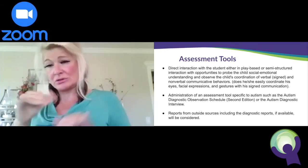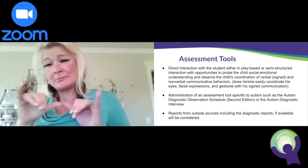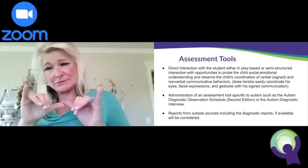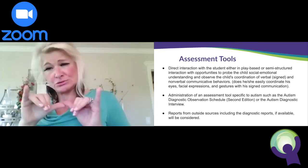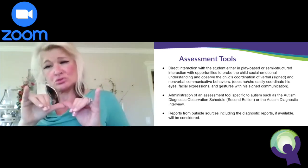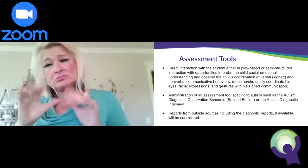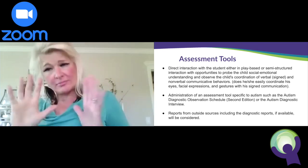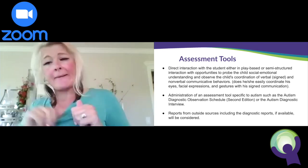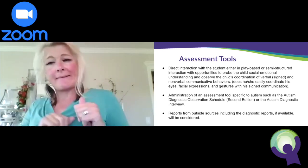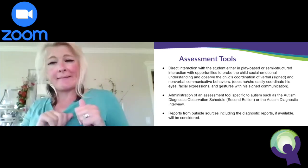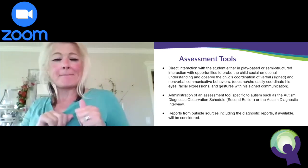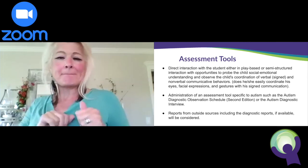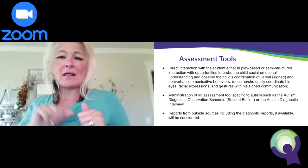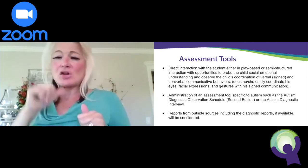take in direct interaction or are you